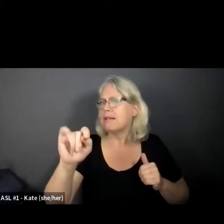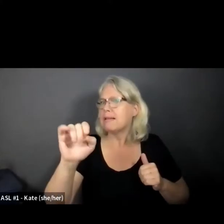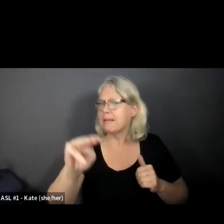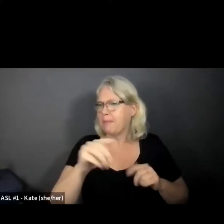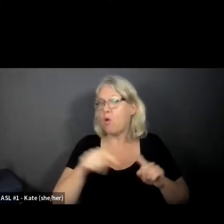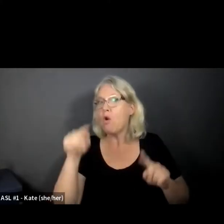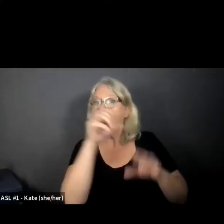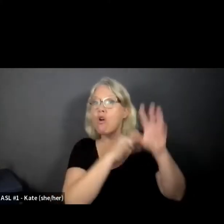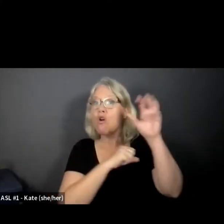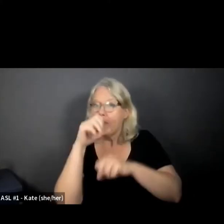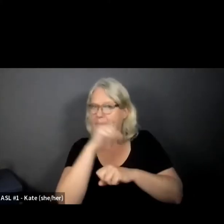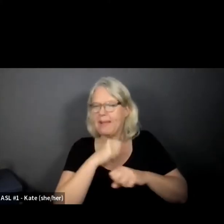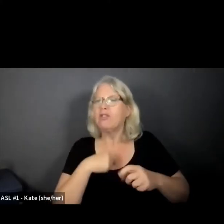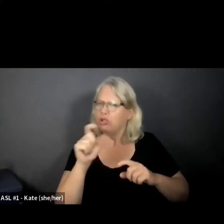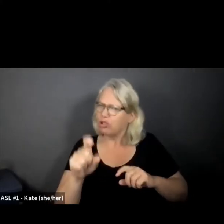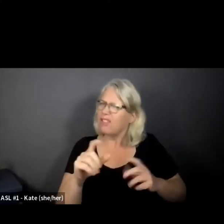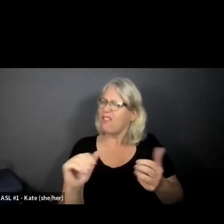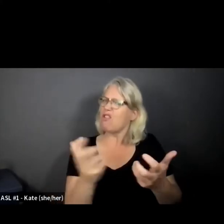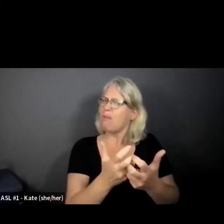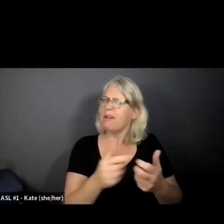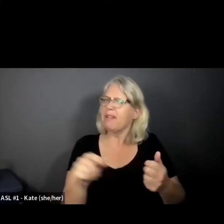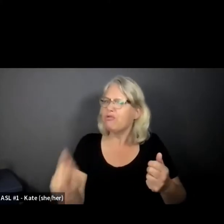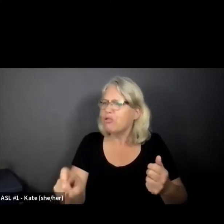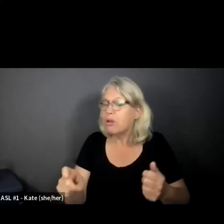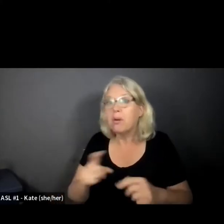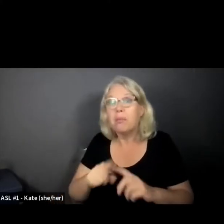THOUGH THE CASE WAS SUCCESSFUL, THE TRIBUNAL ORDERED $3500.